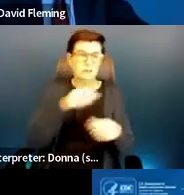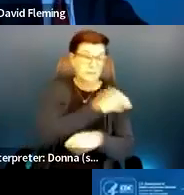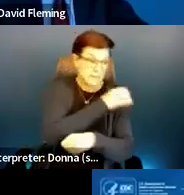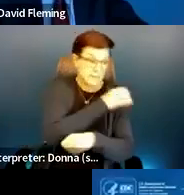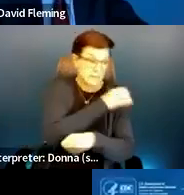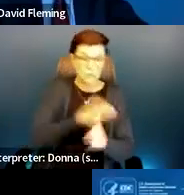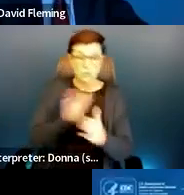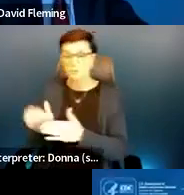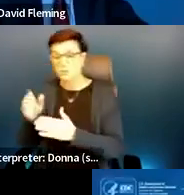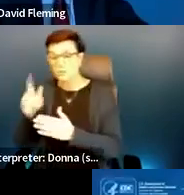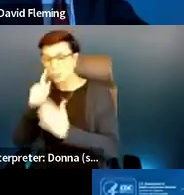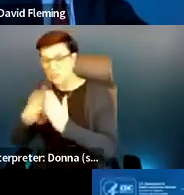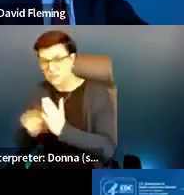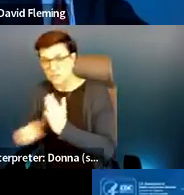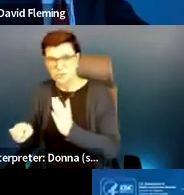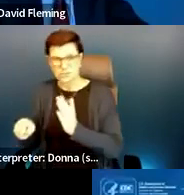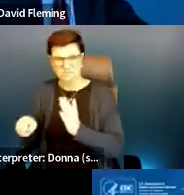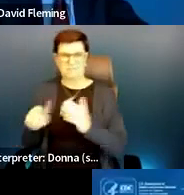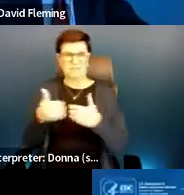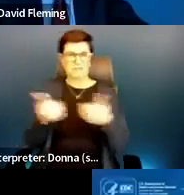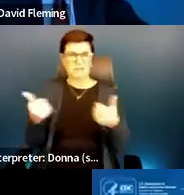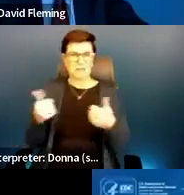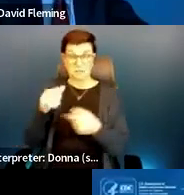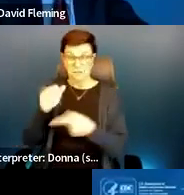to have your researchers live in a CLIA environment.